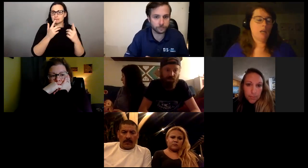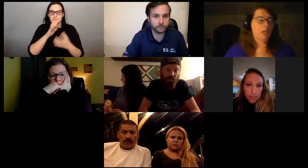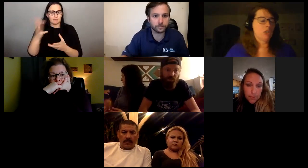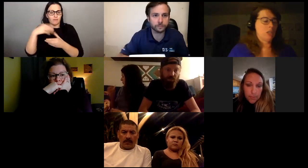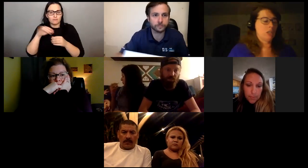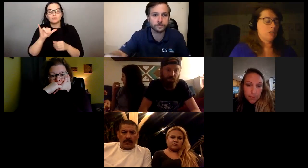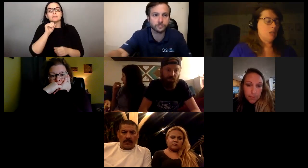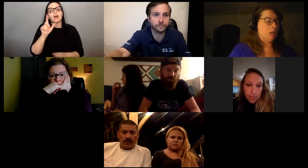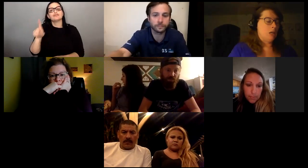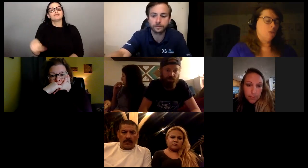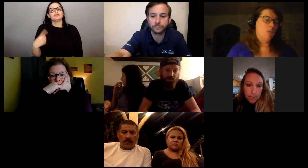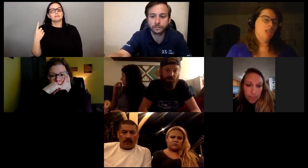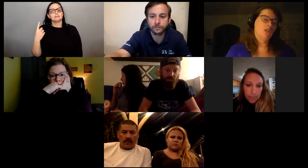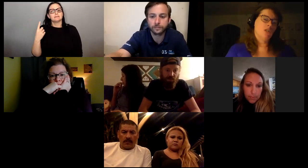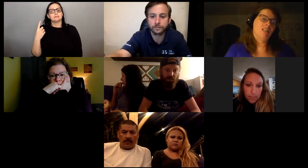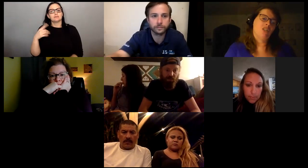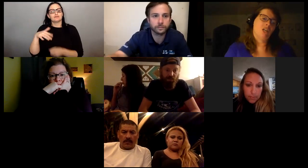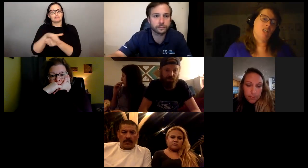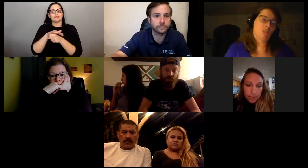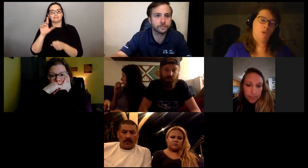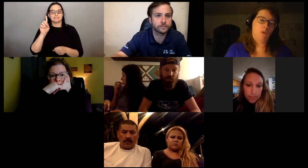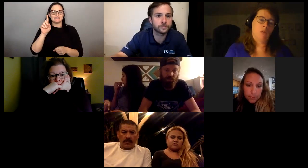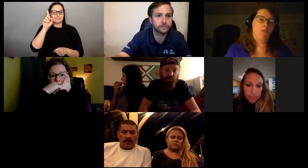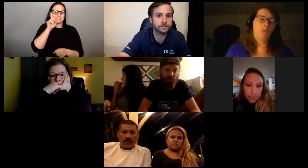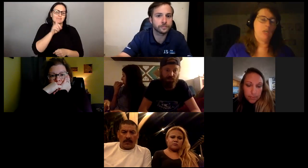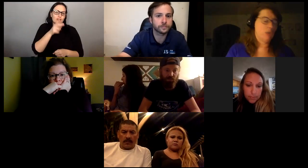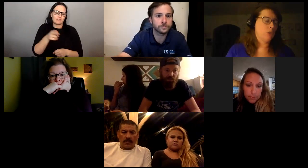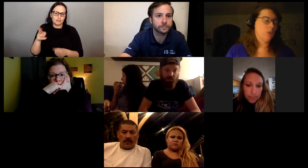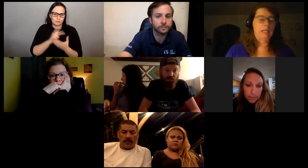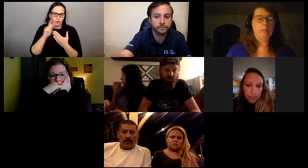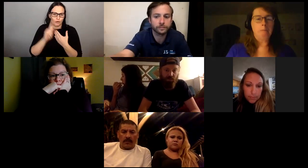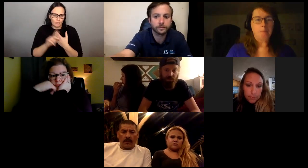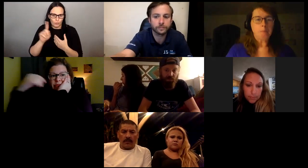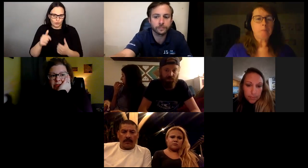just the regional dhh program for where